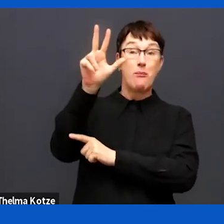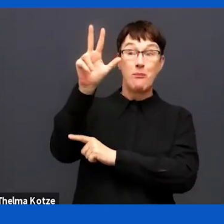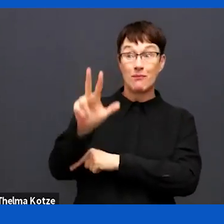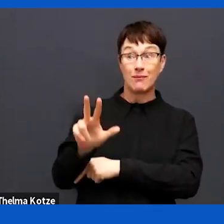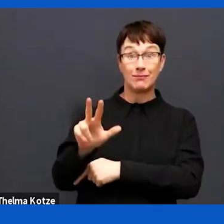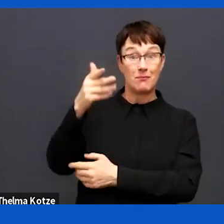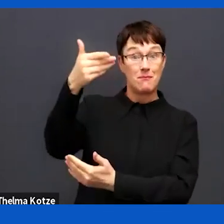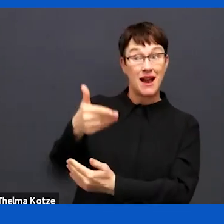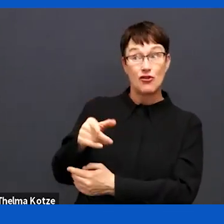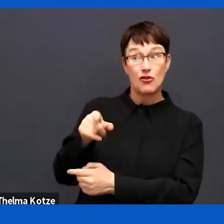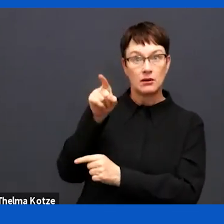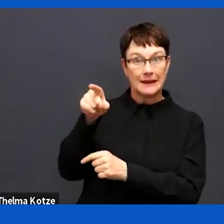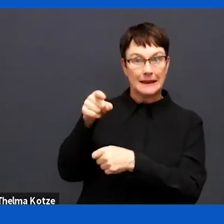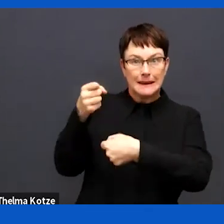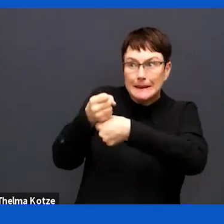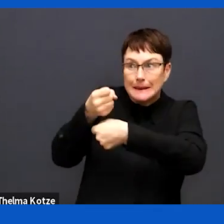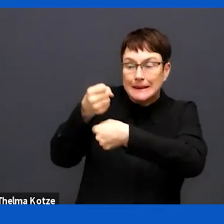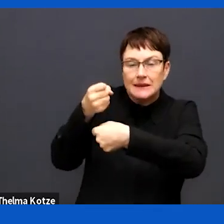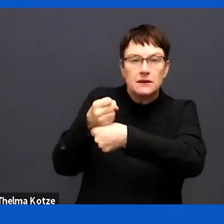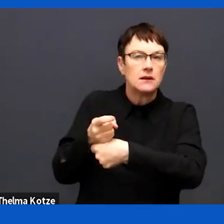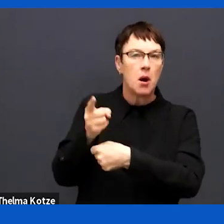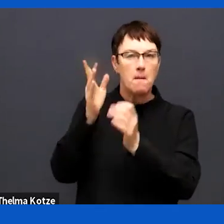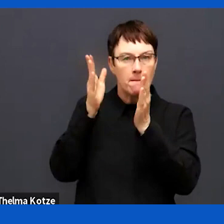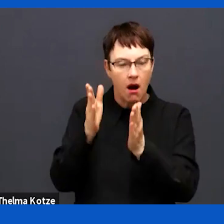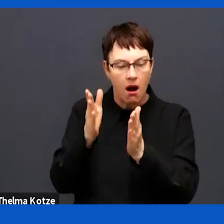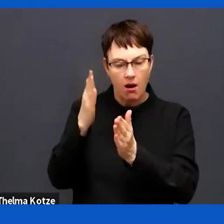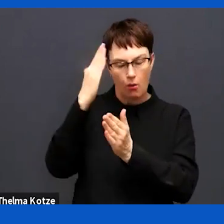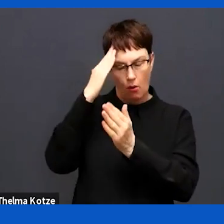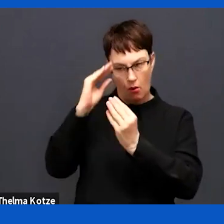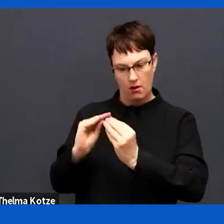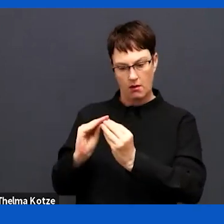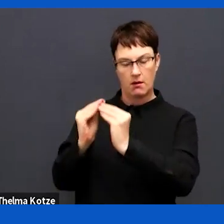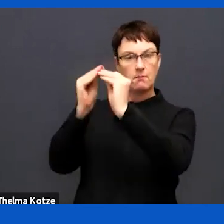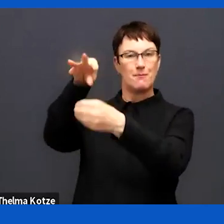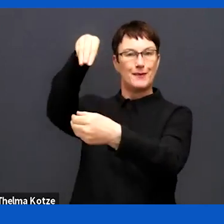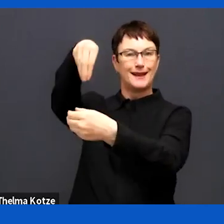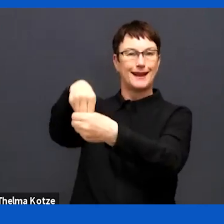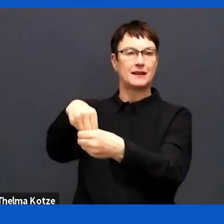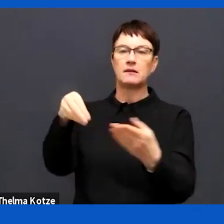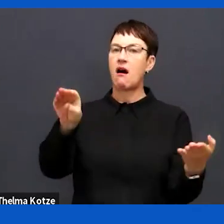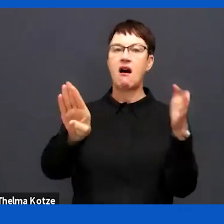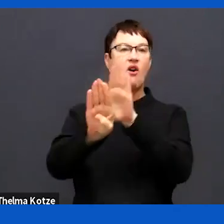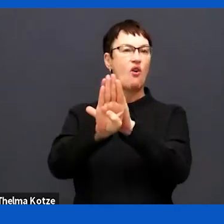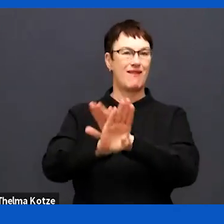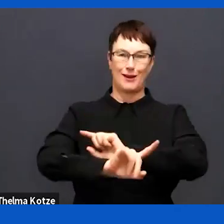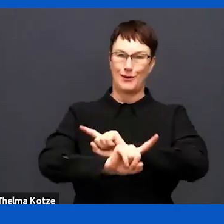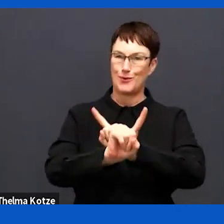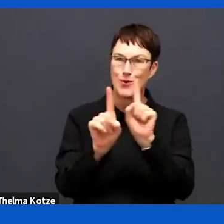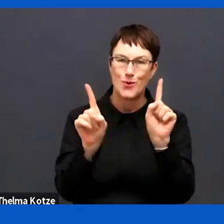later. We need to create directly accessibility product. We need to do assessment periodically,